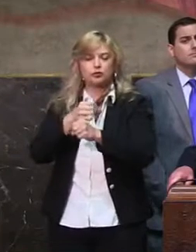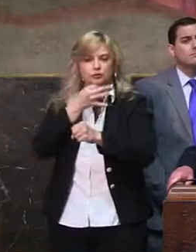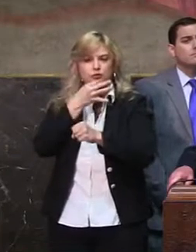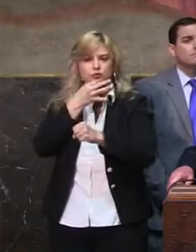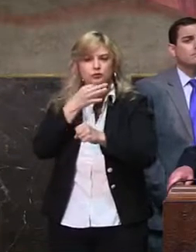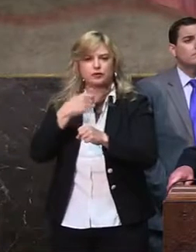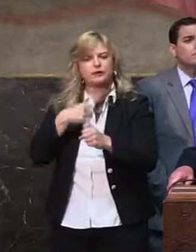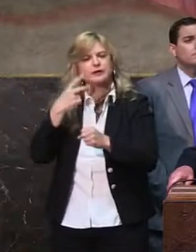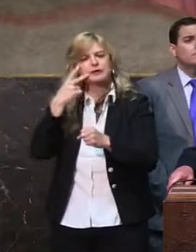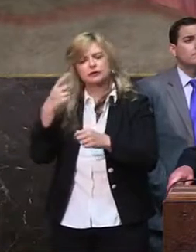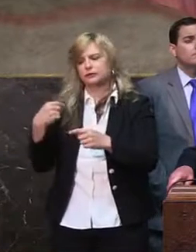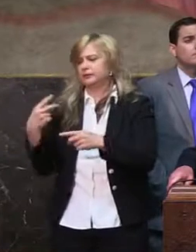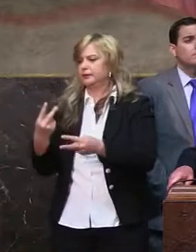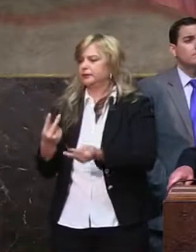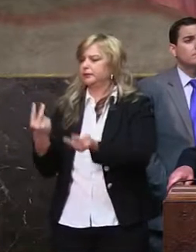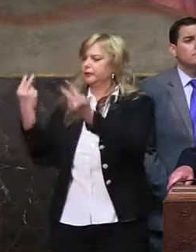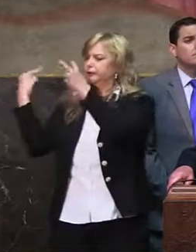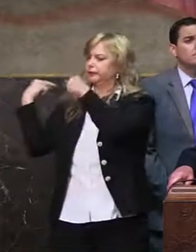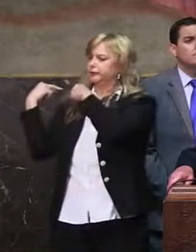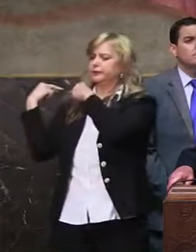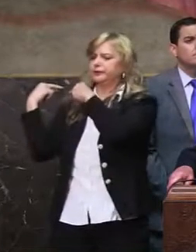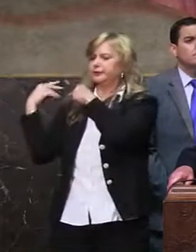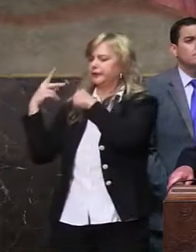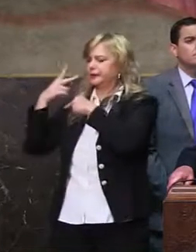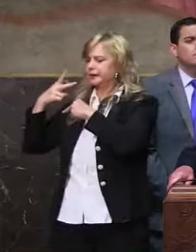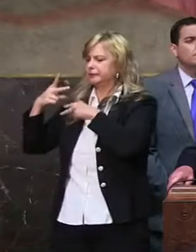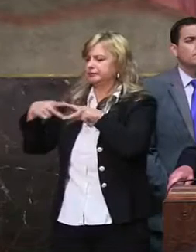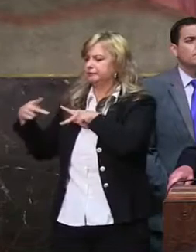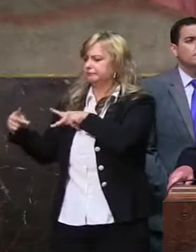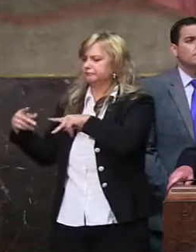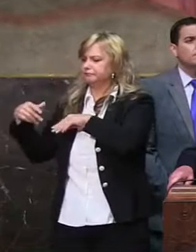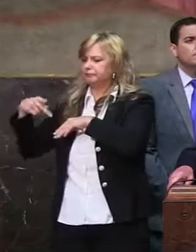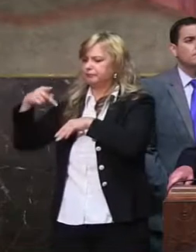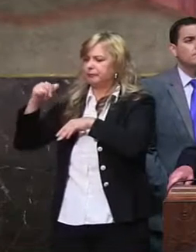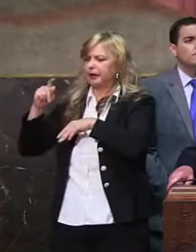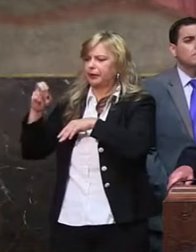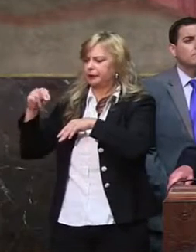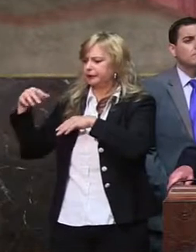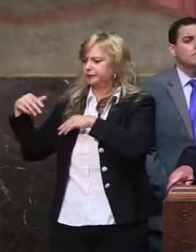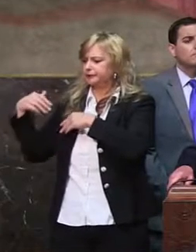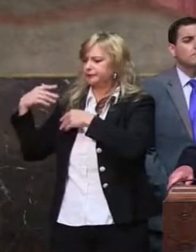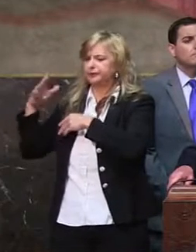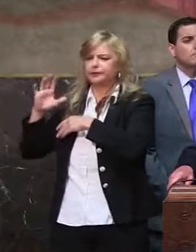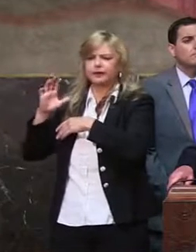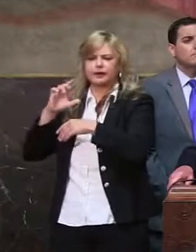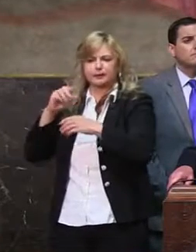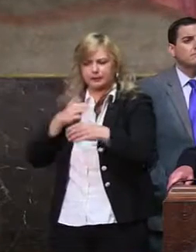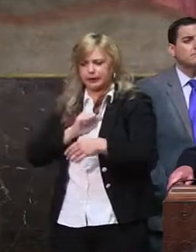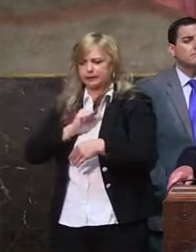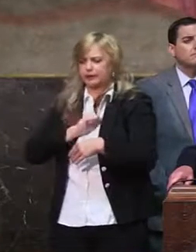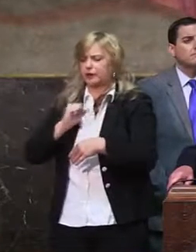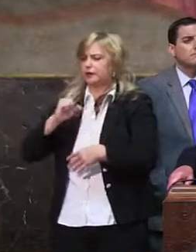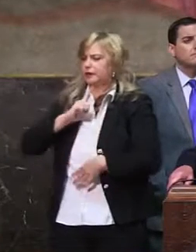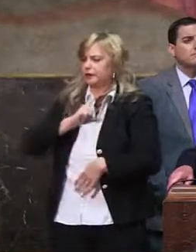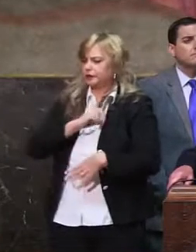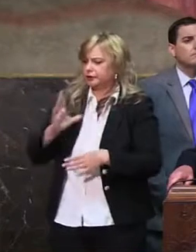pattern of conduct involving myself in a lot of other legislators where we continue every year we come up here we